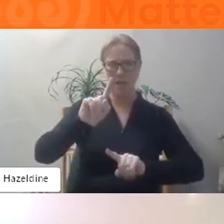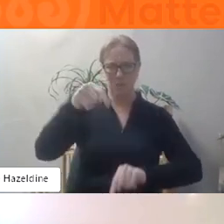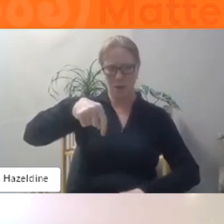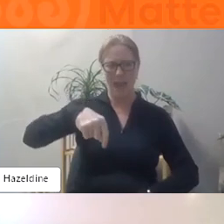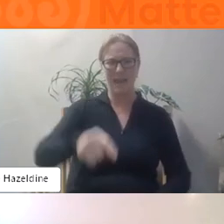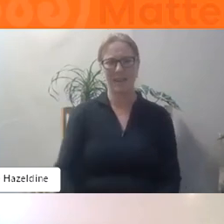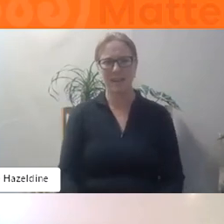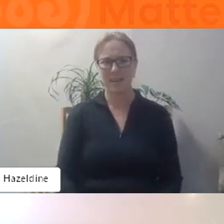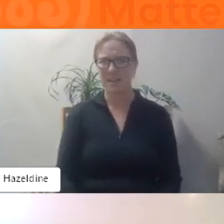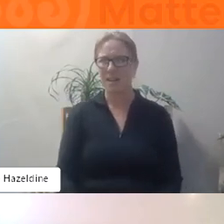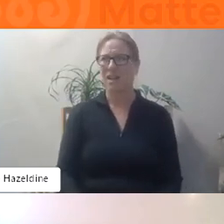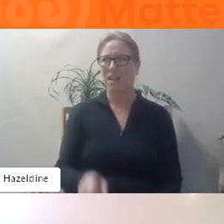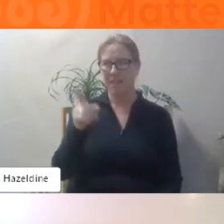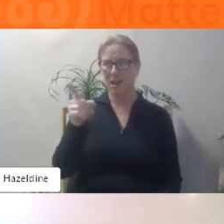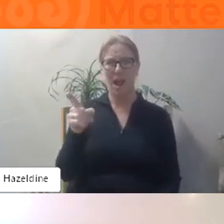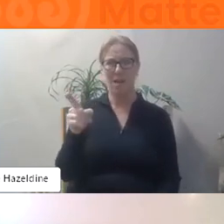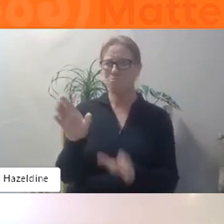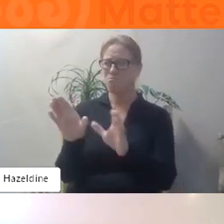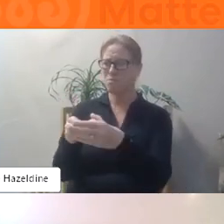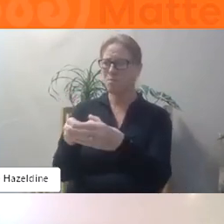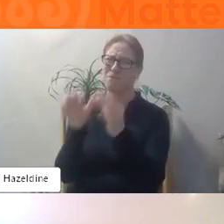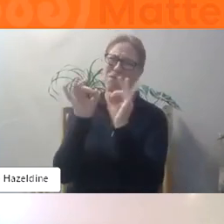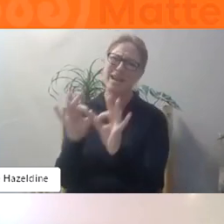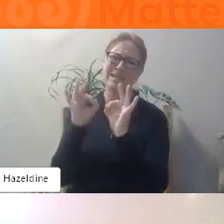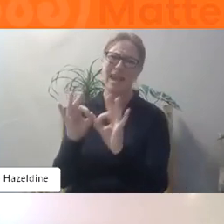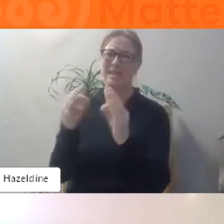there are pockets of really fantastic things happening, and pockets where